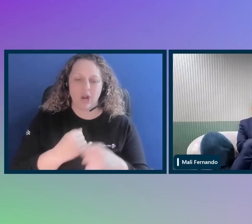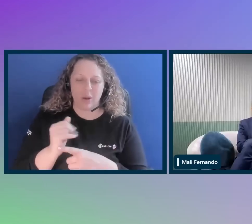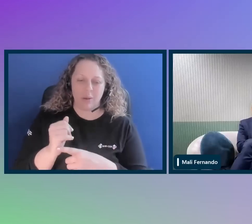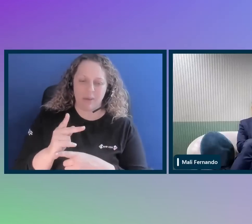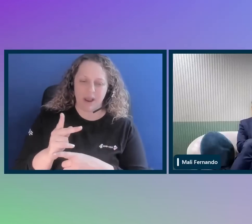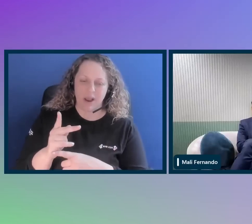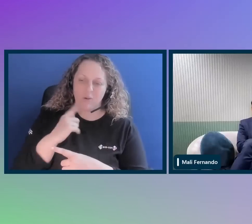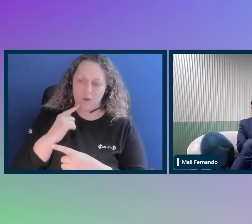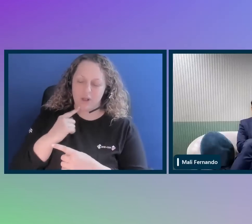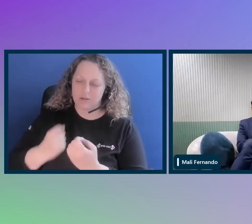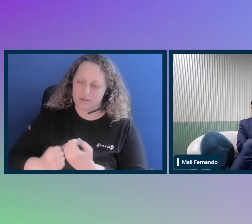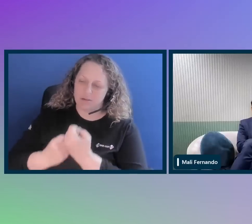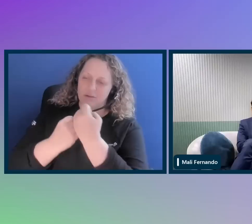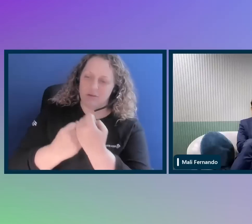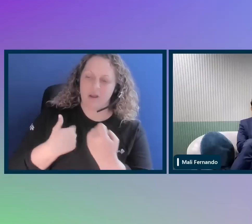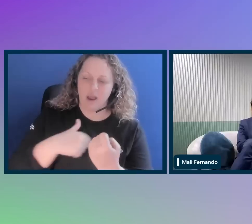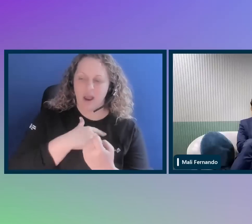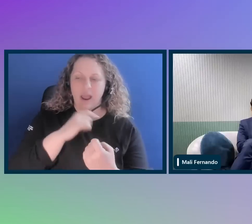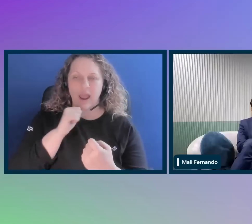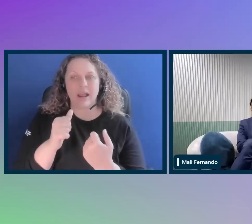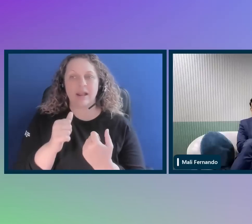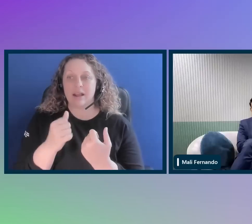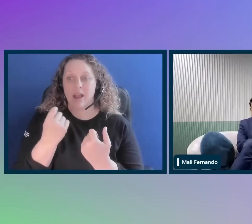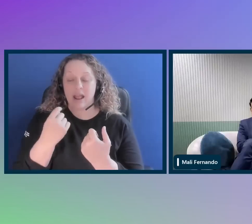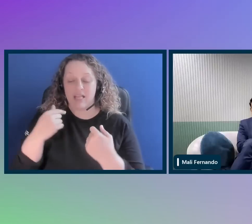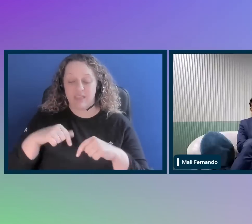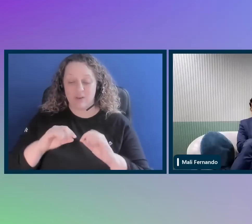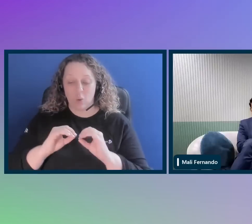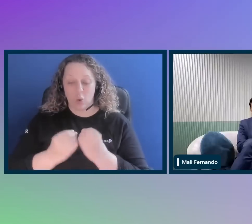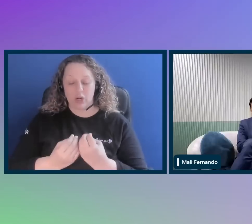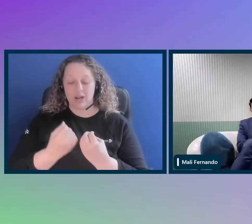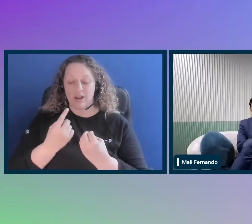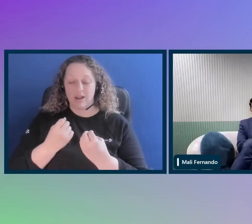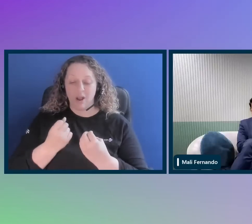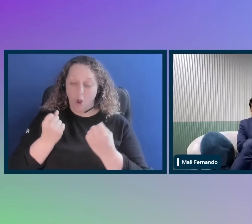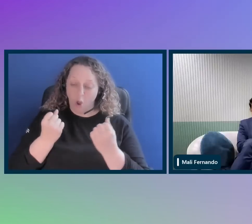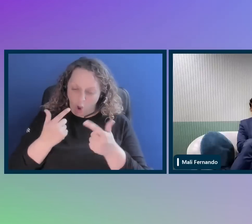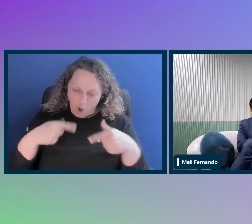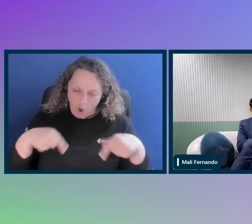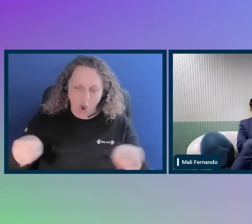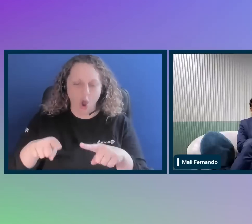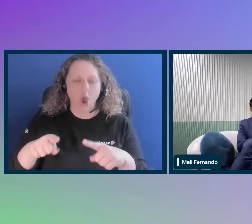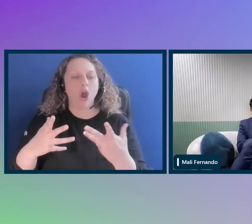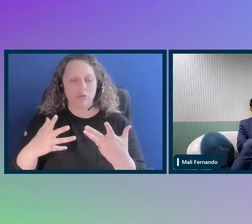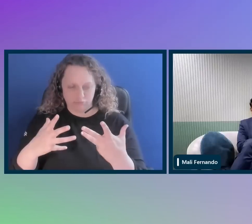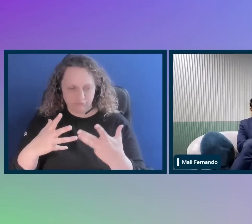and really, there isn't a part of this organization that isn't doing it's bit for disability inclusion.